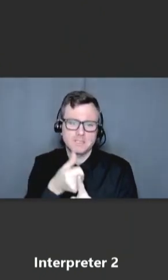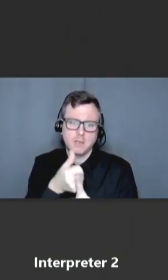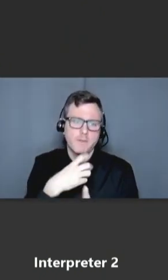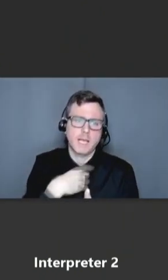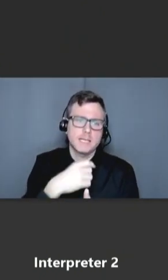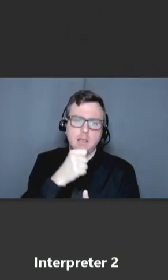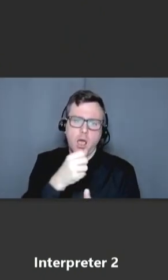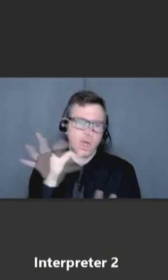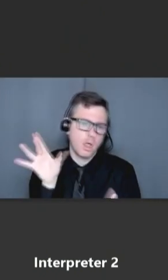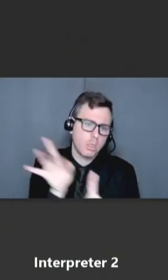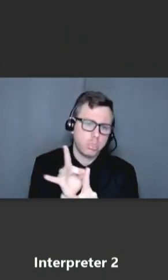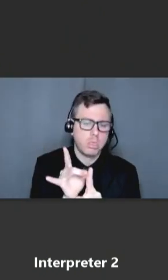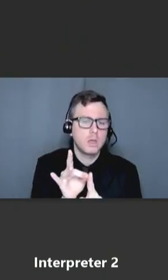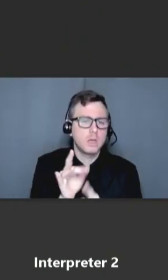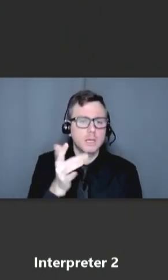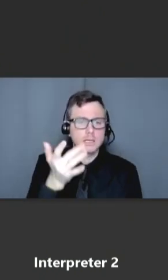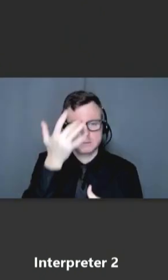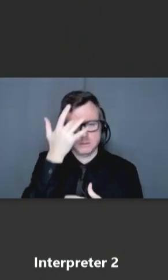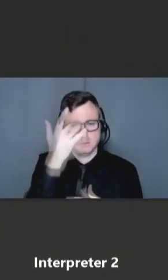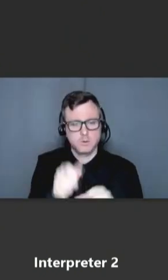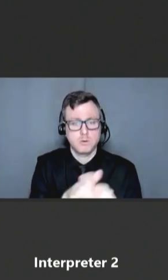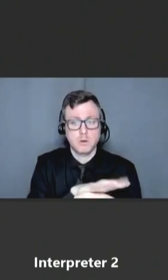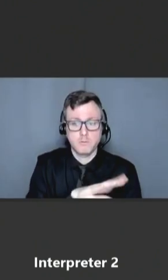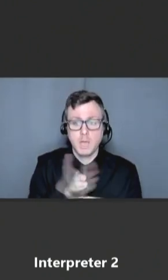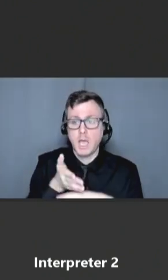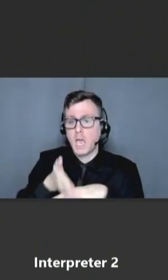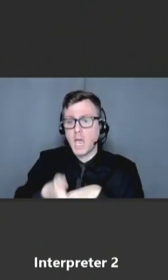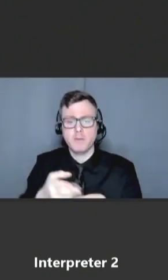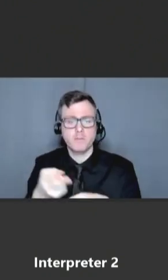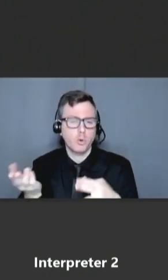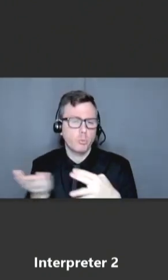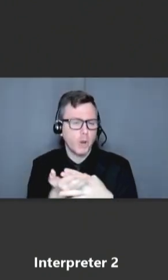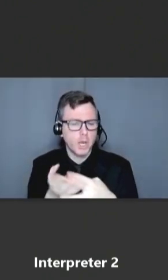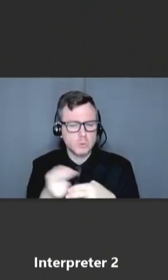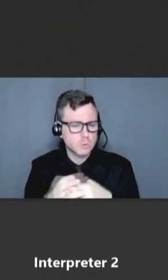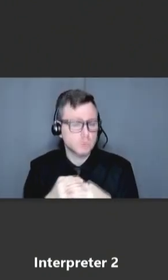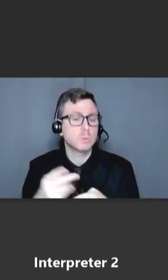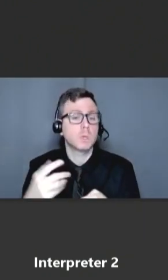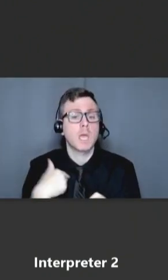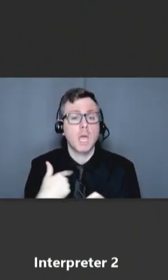Following a short break, we had a very informative panel presenting about the great advances made in